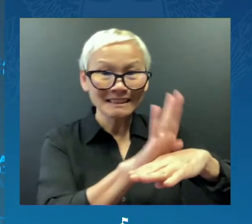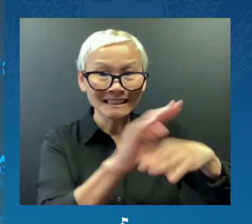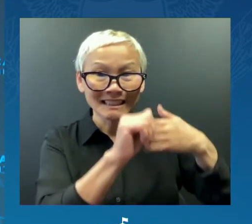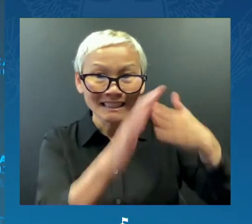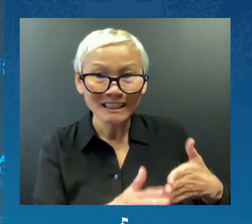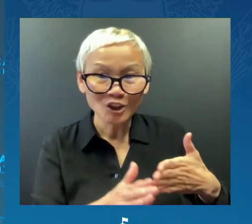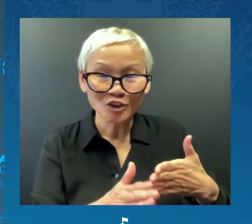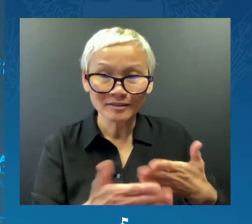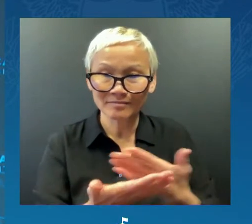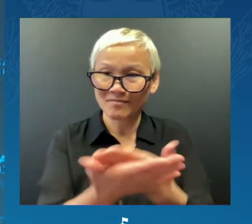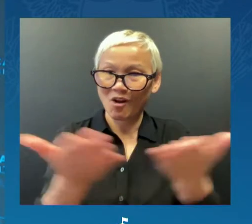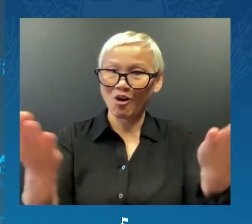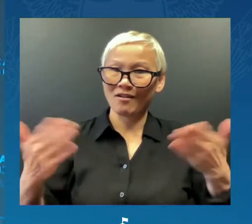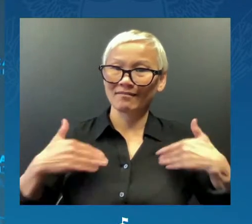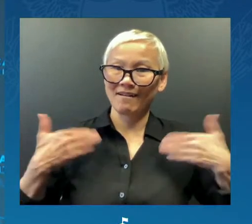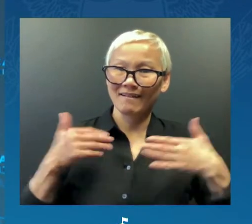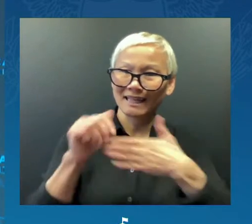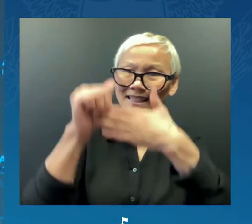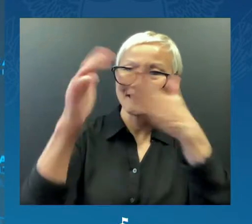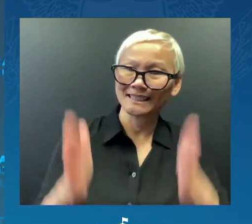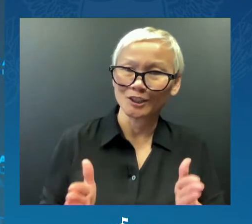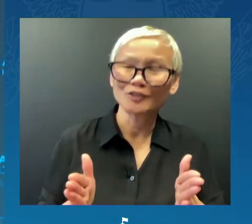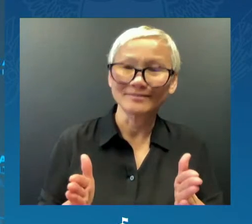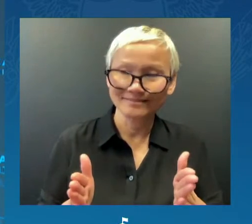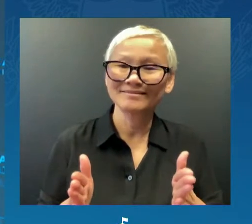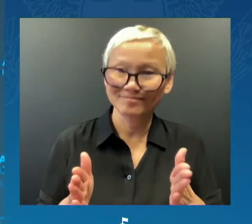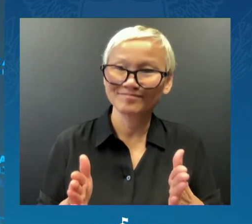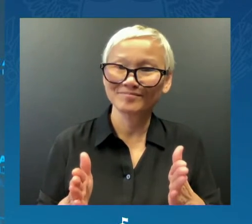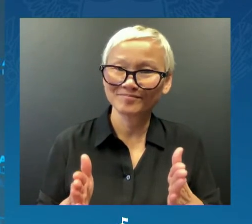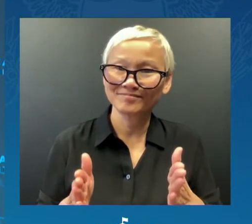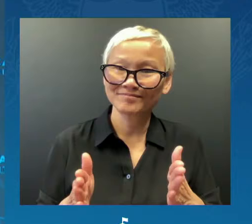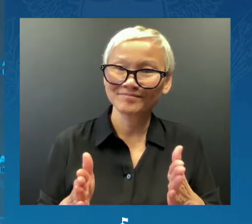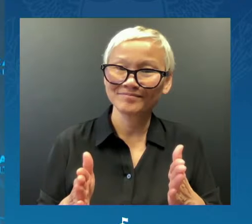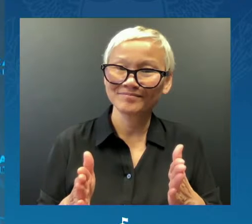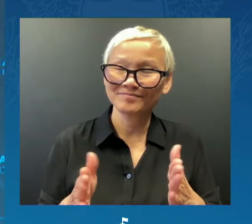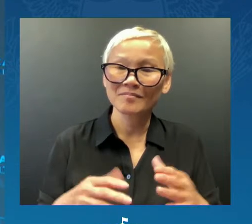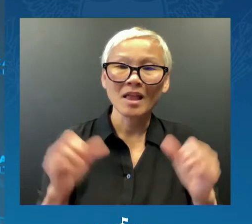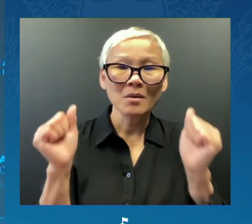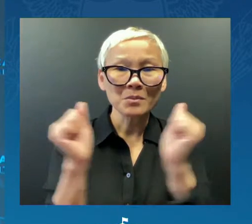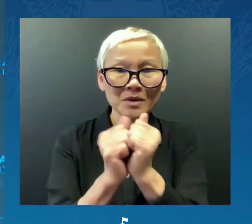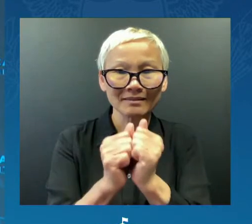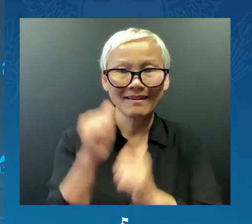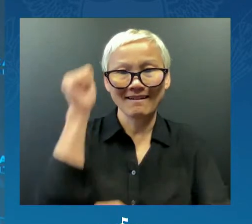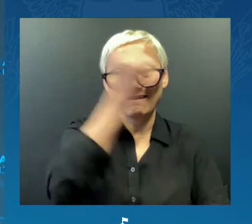and, of course, with the African diaspora so richly represented in this room.